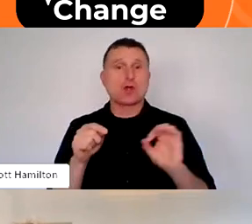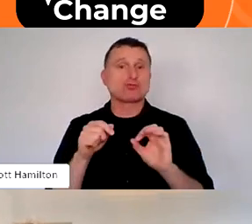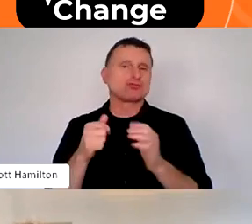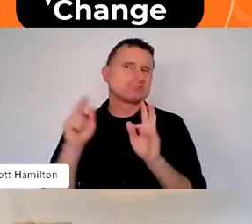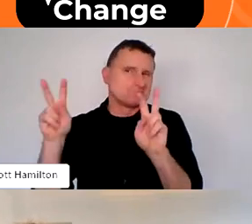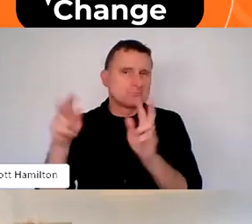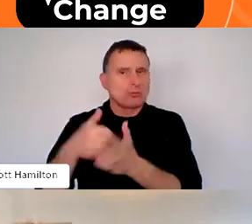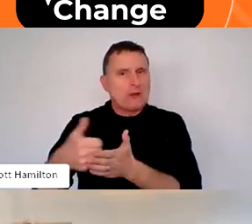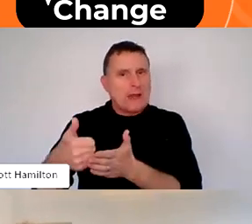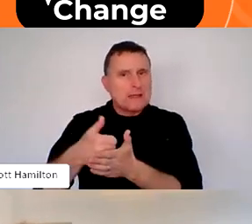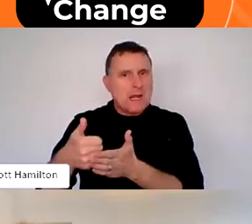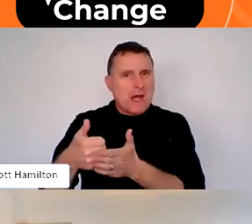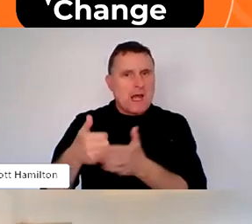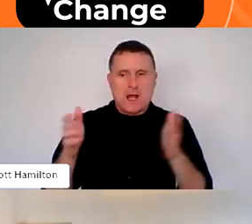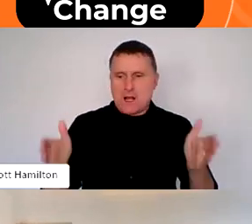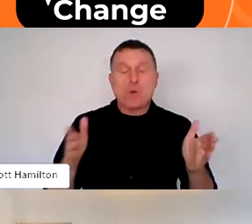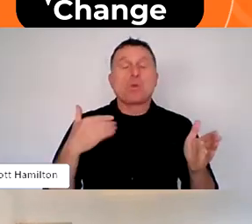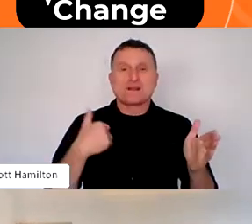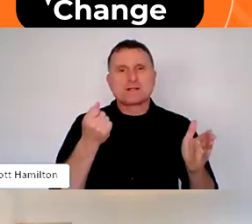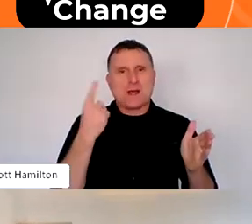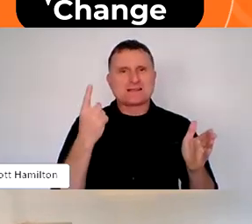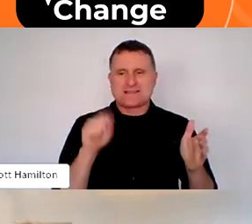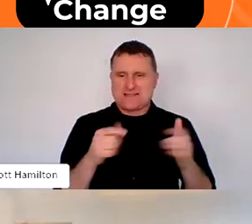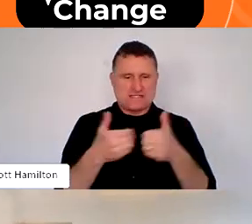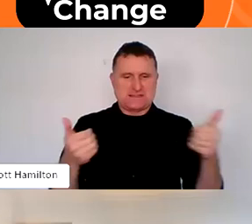understanding that that is part of the problem. But that's another